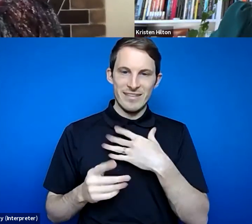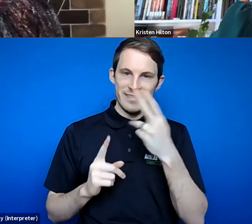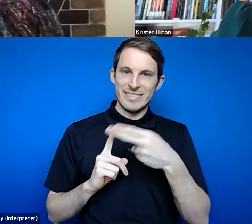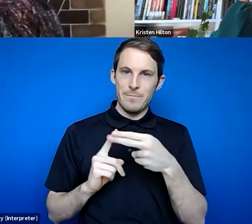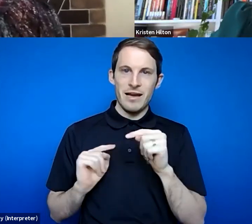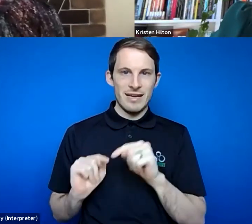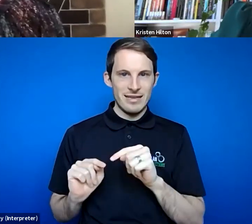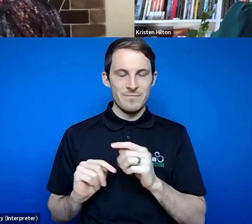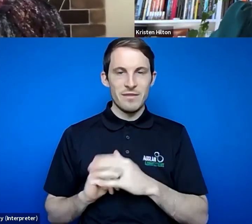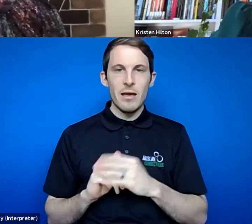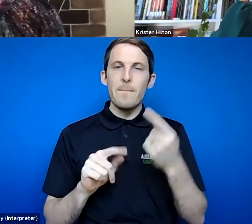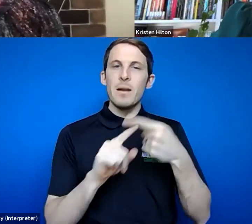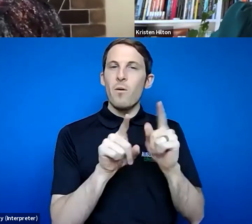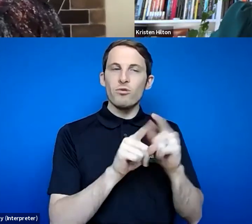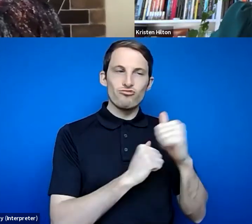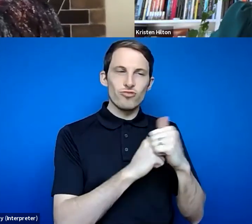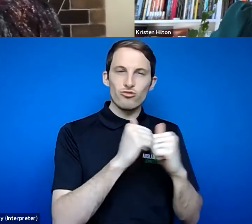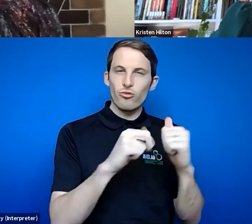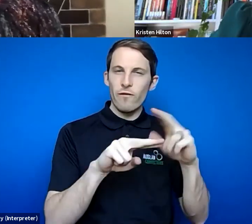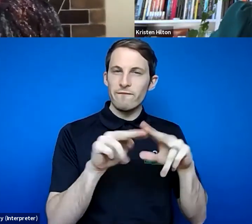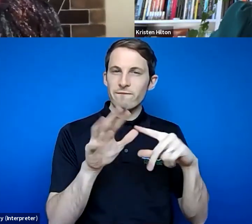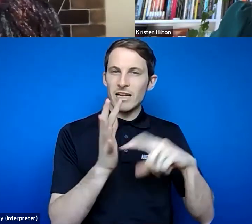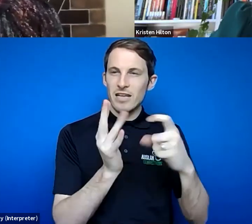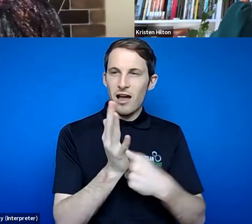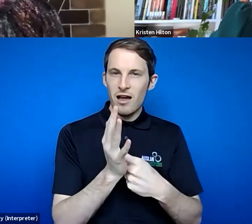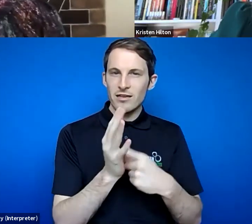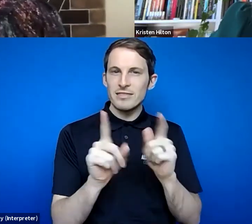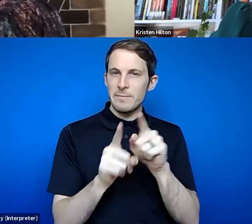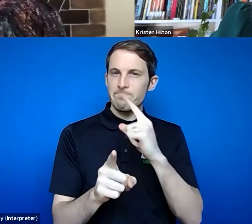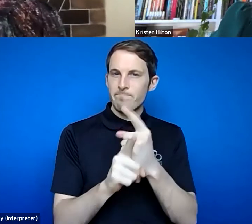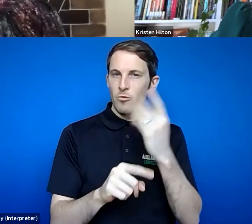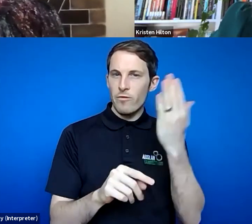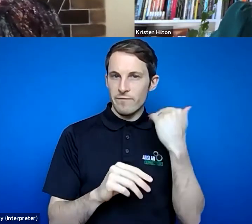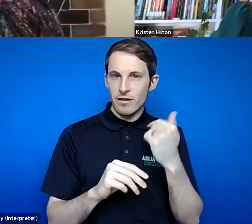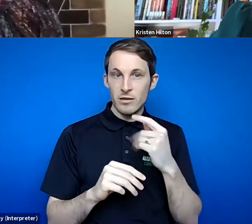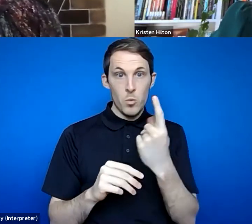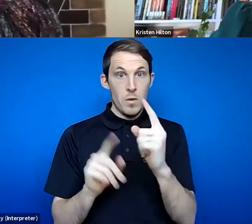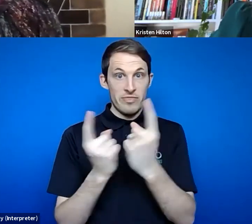point to. It is one thing to say, "I wouldn't look down on someone who told me they had